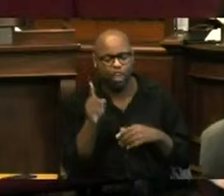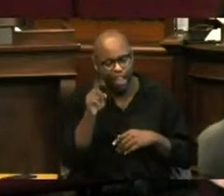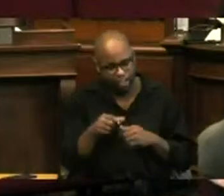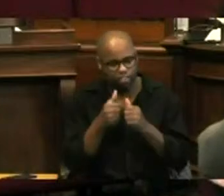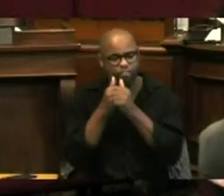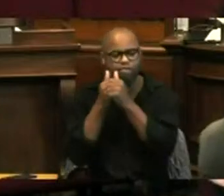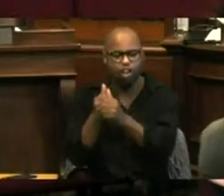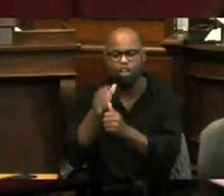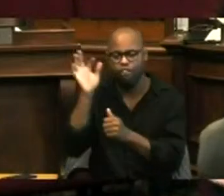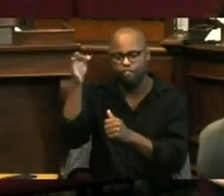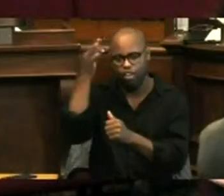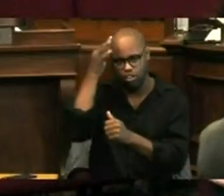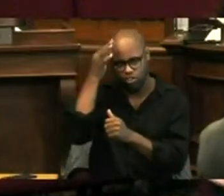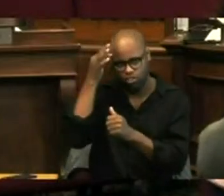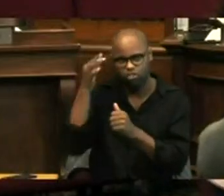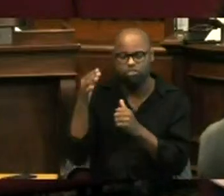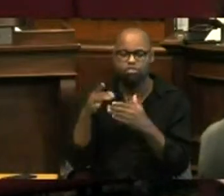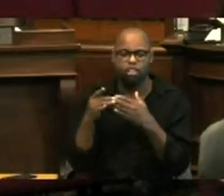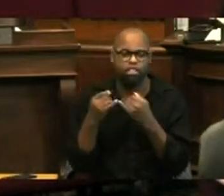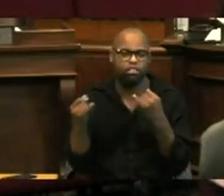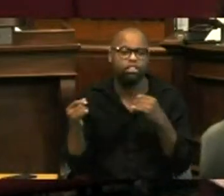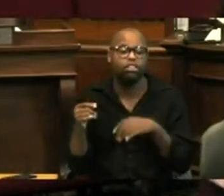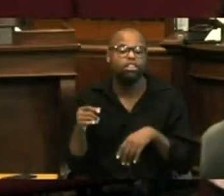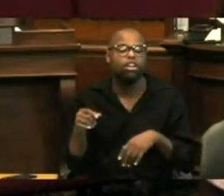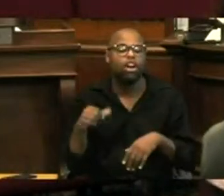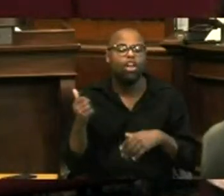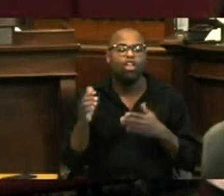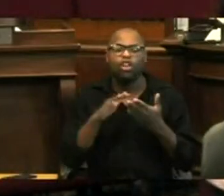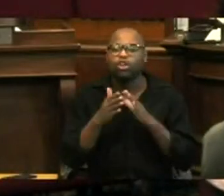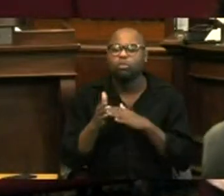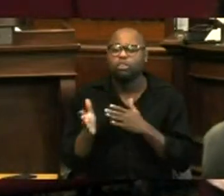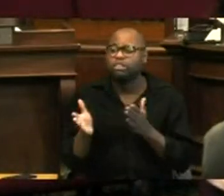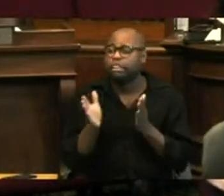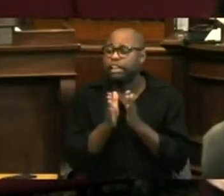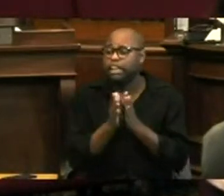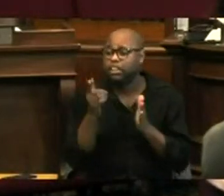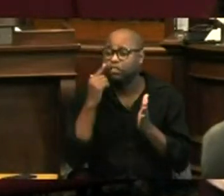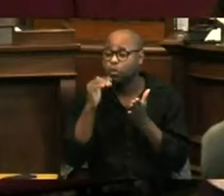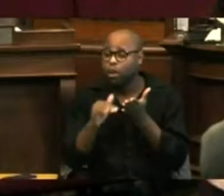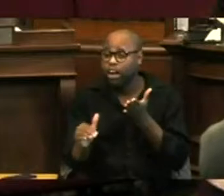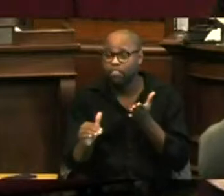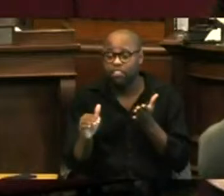It's just because we're following federal regulations. We have no choice but to follow the federal regulation. They